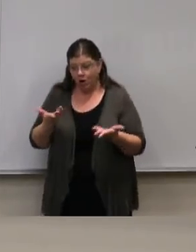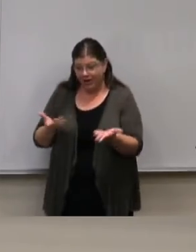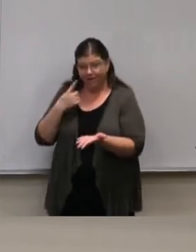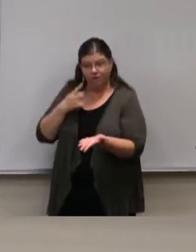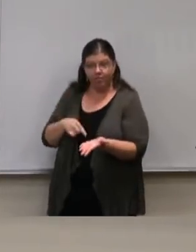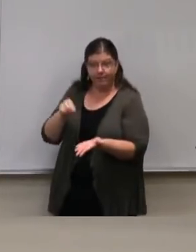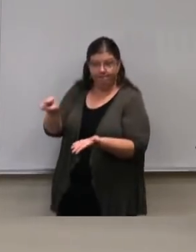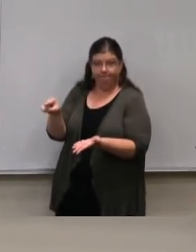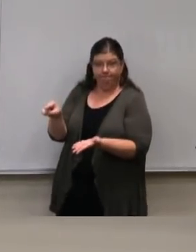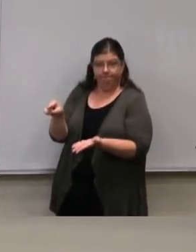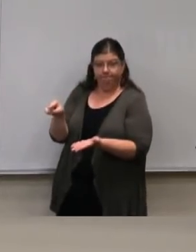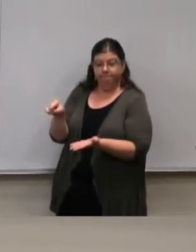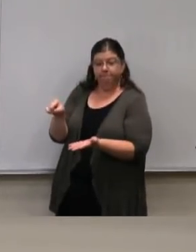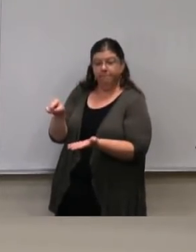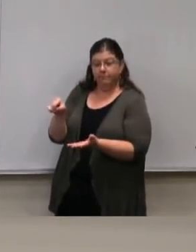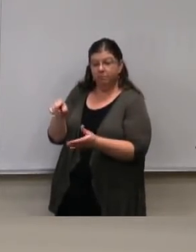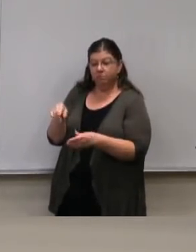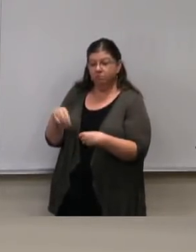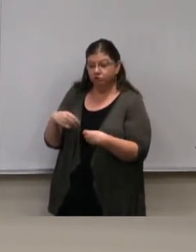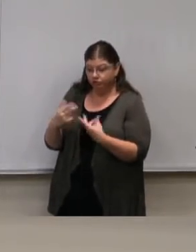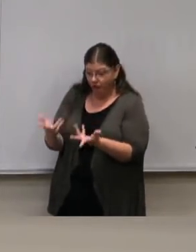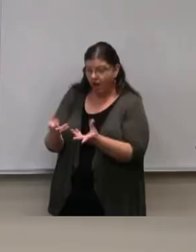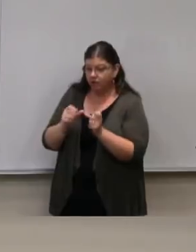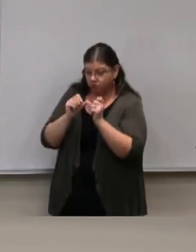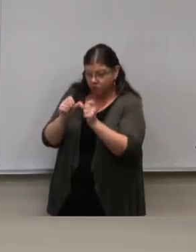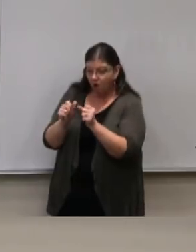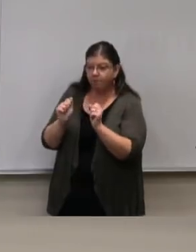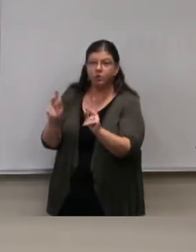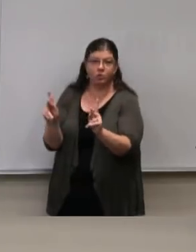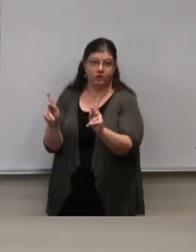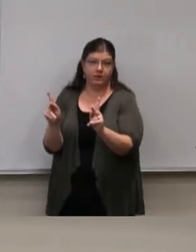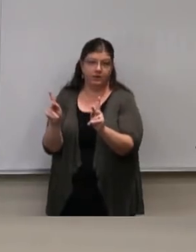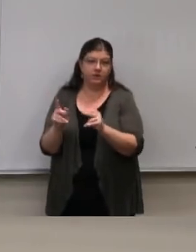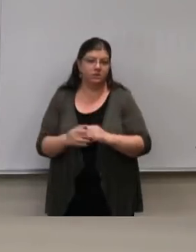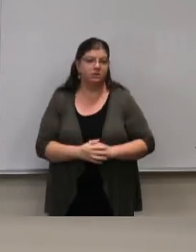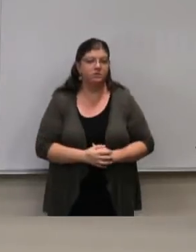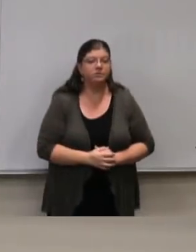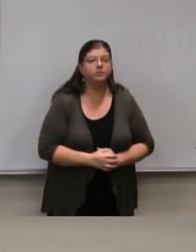and that we provide, continue to provide them with opportunities.